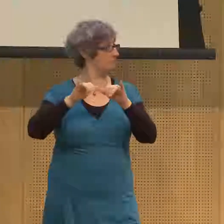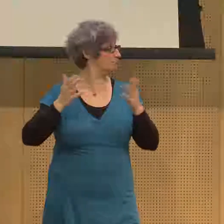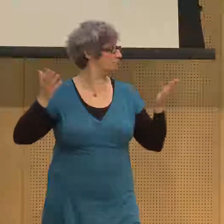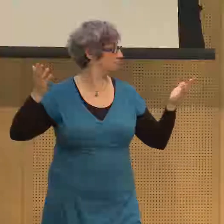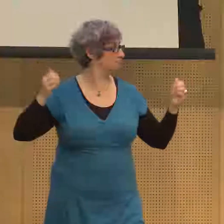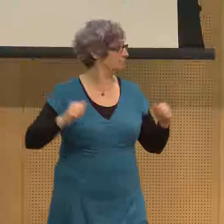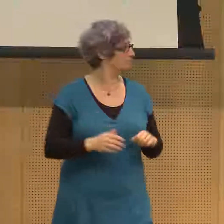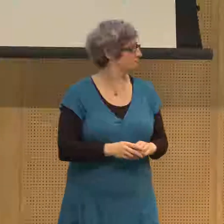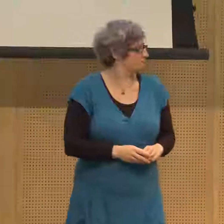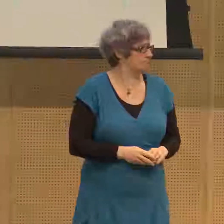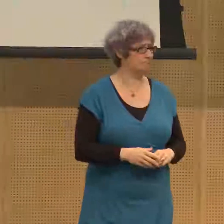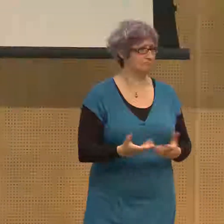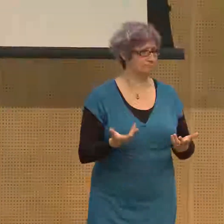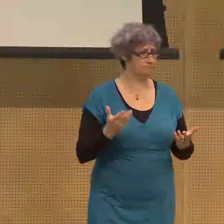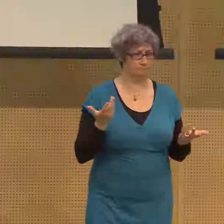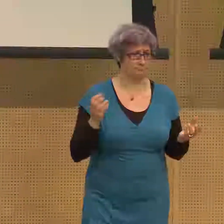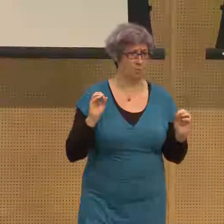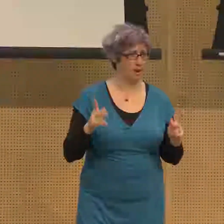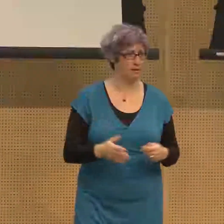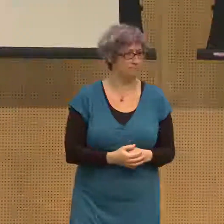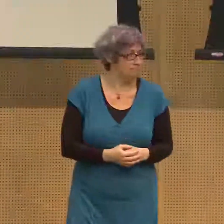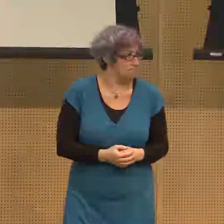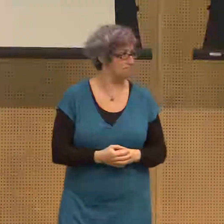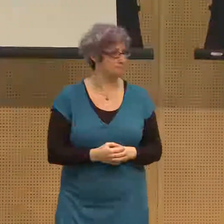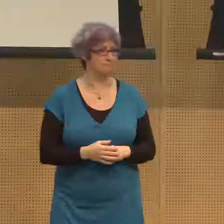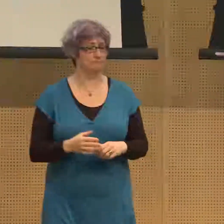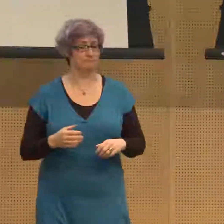and women could become engineers.